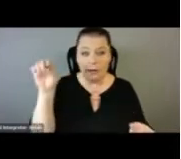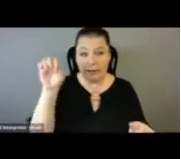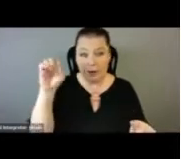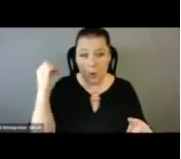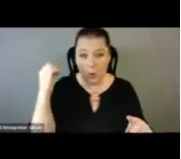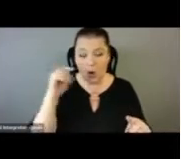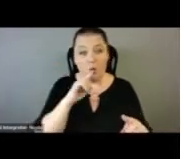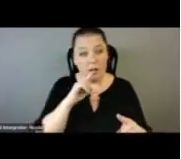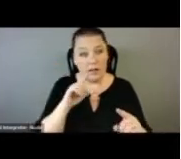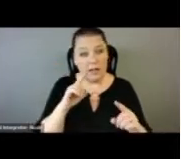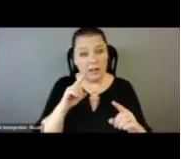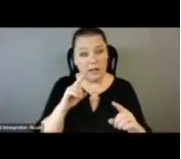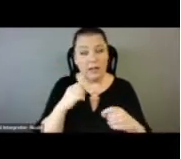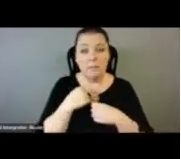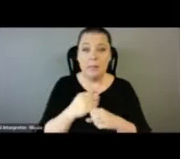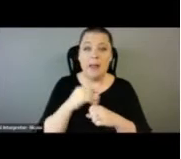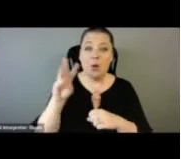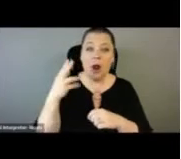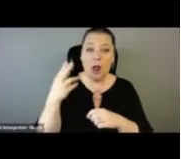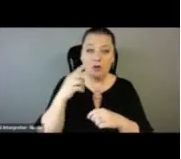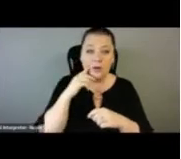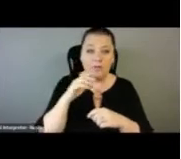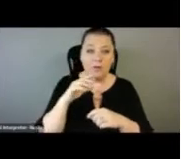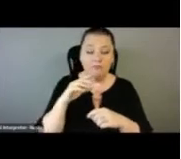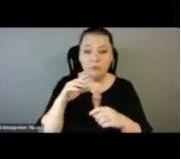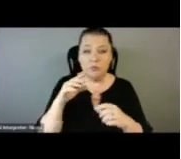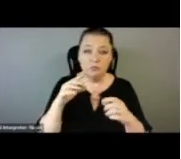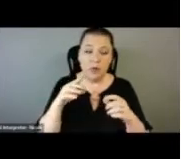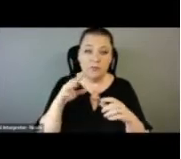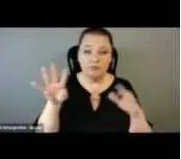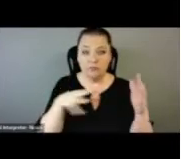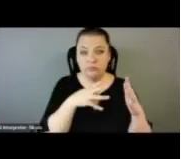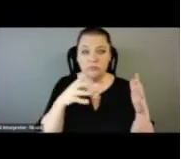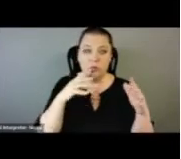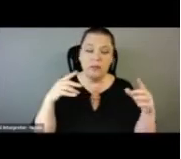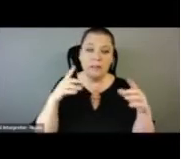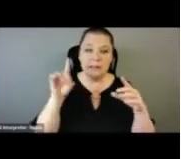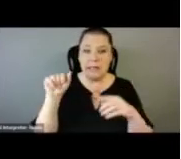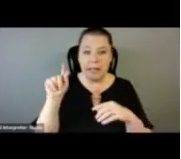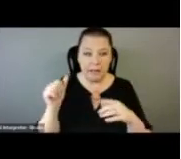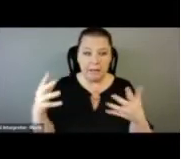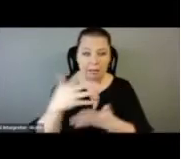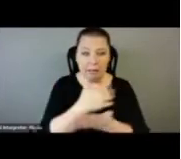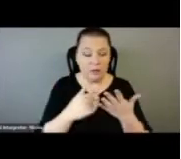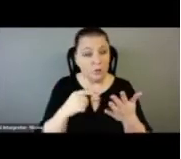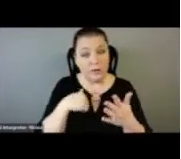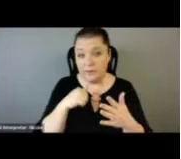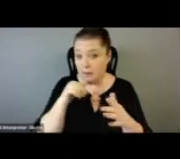warehouse across state agency data collection. So we have not begun to fully use that to our